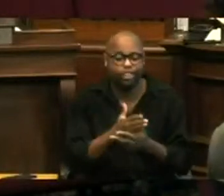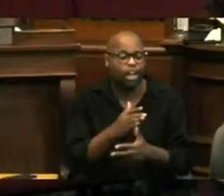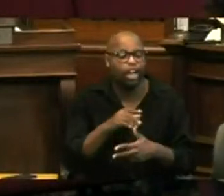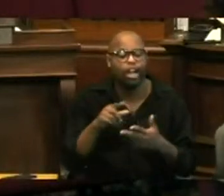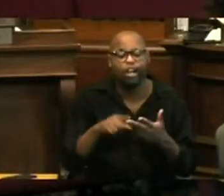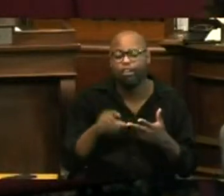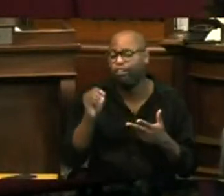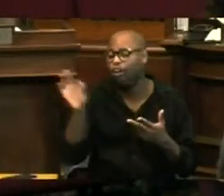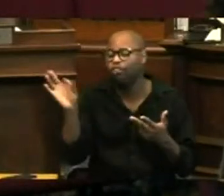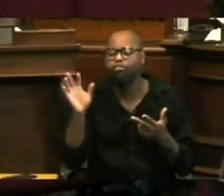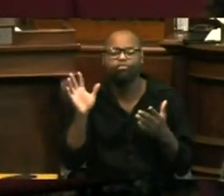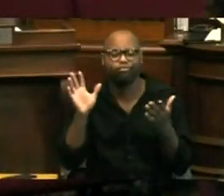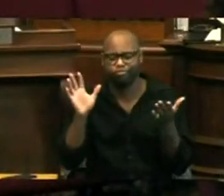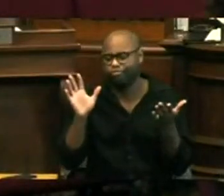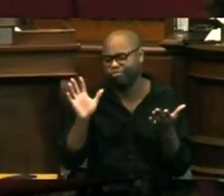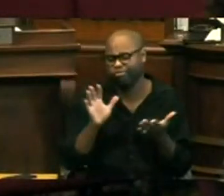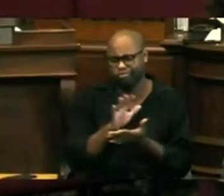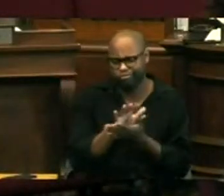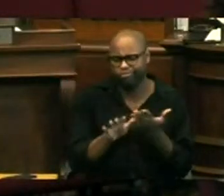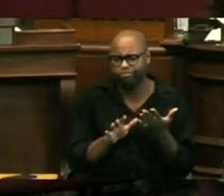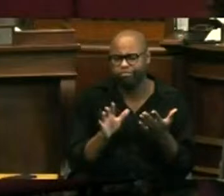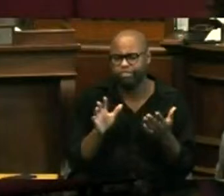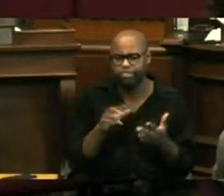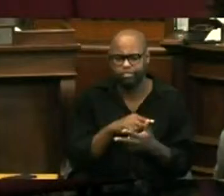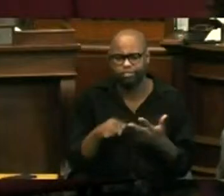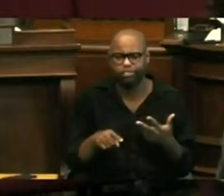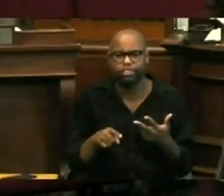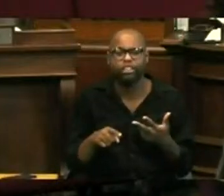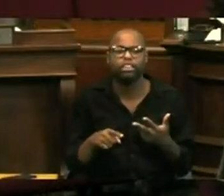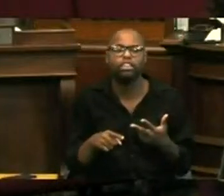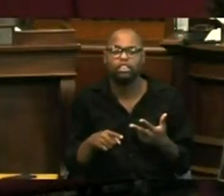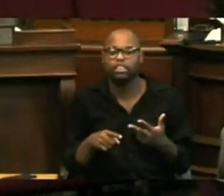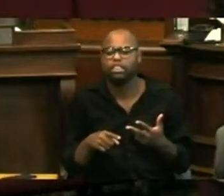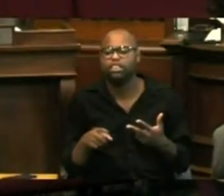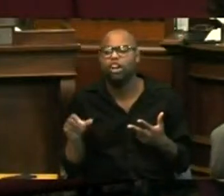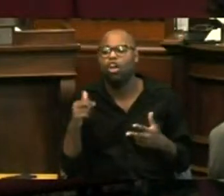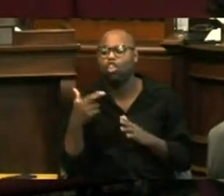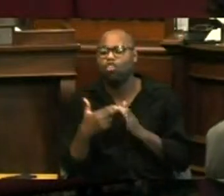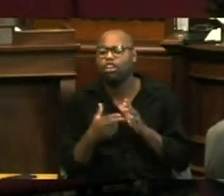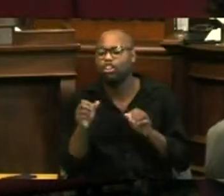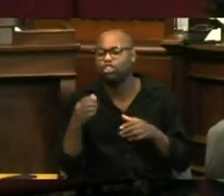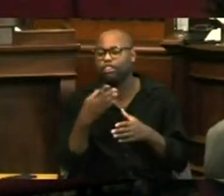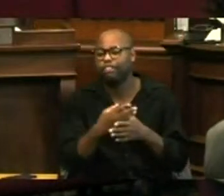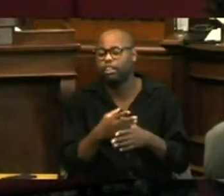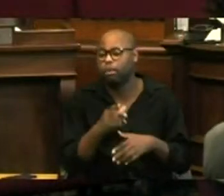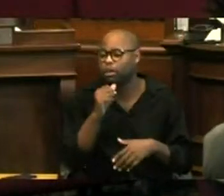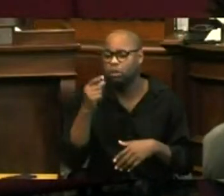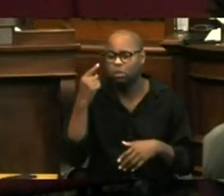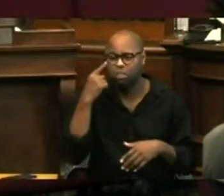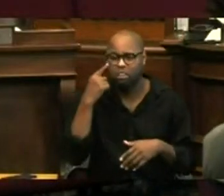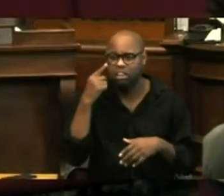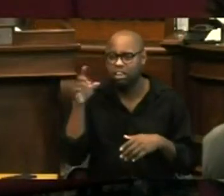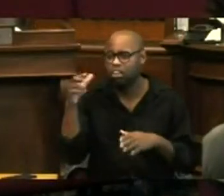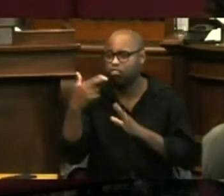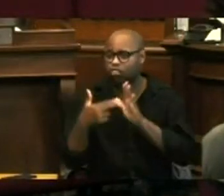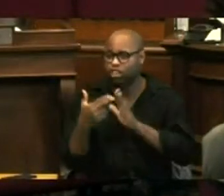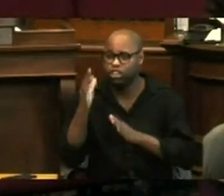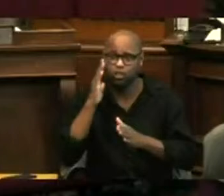treatment on your cover or your or you turn it off. Those three options have always been there. It's really all the other